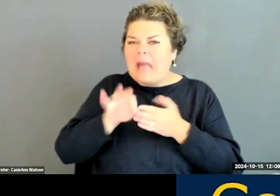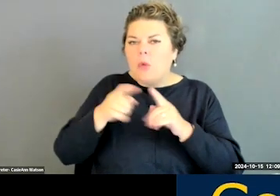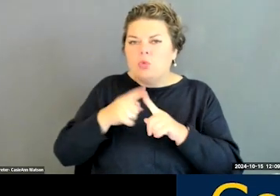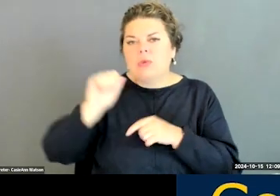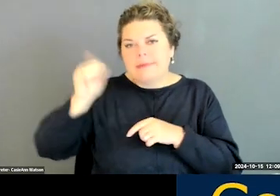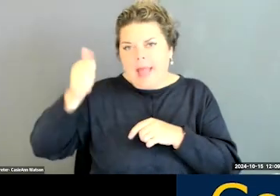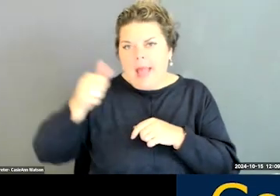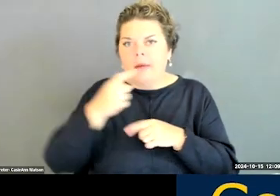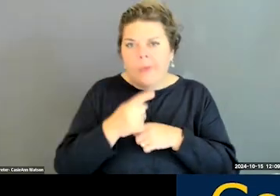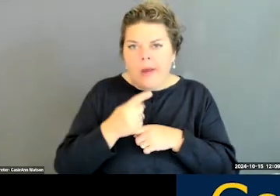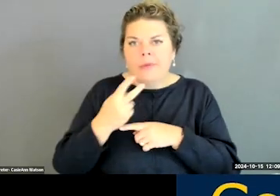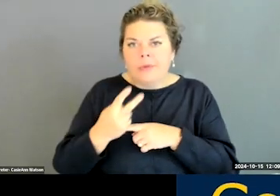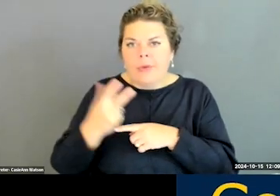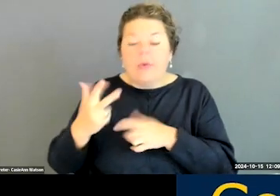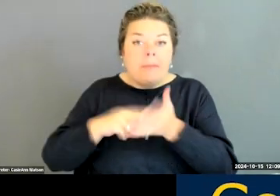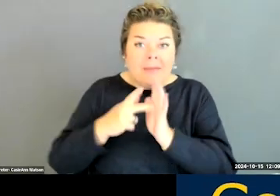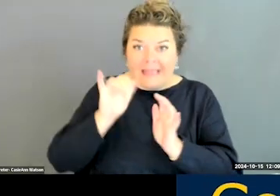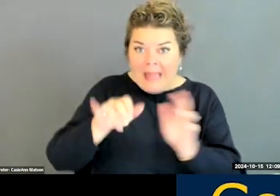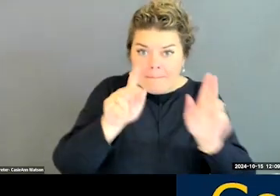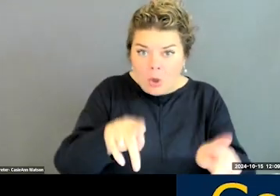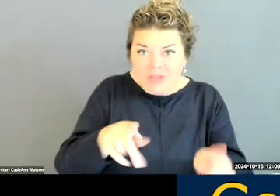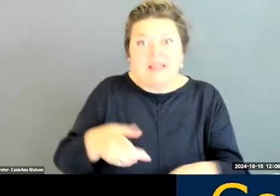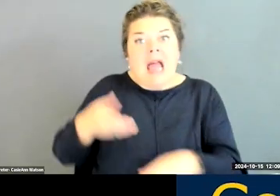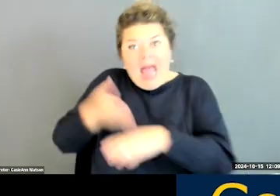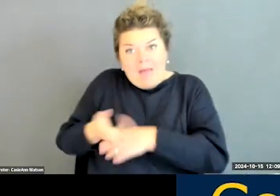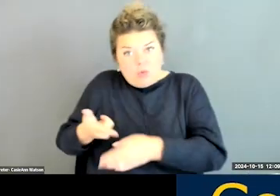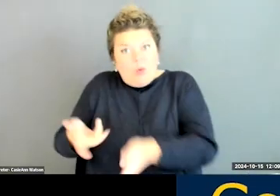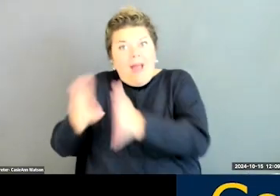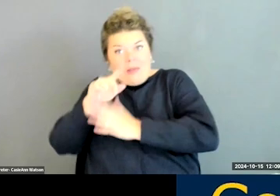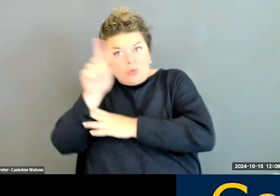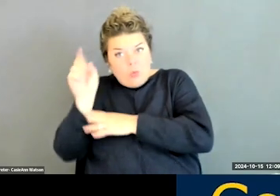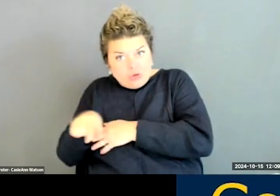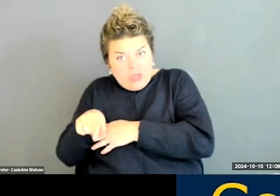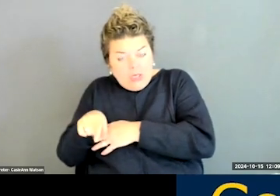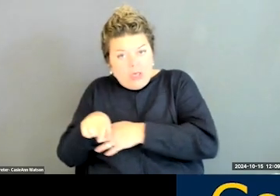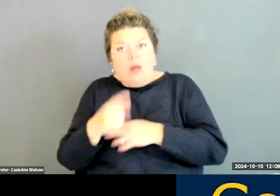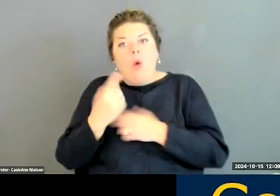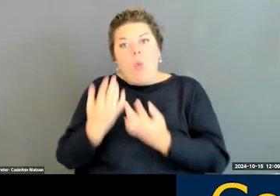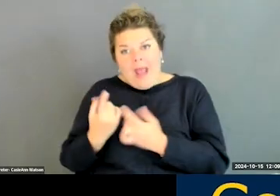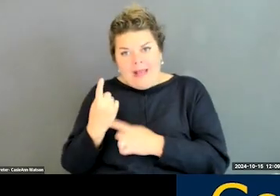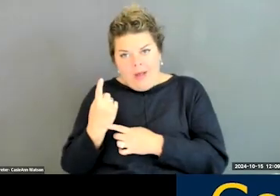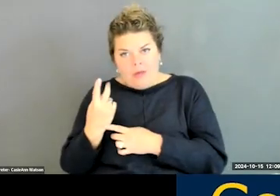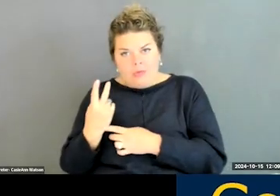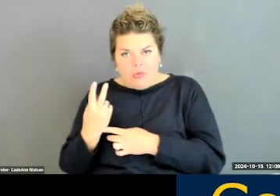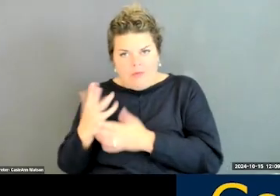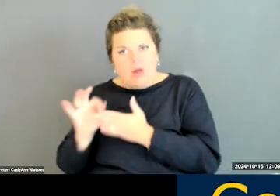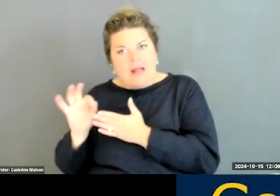This gives the receiver of your question appropriate time to listen, comprehend, prepare a response,